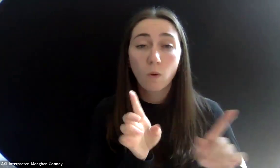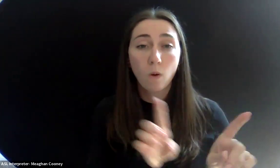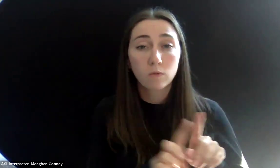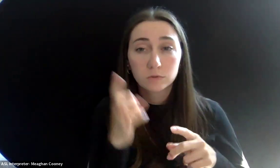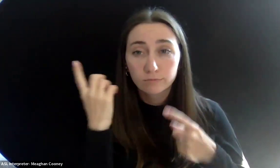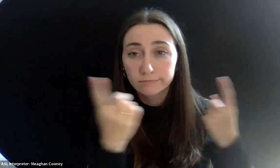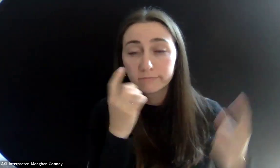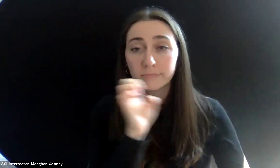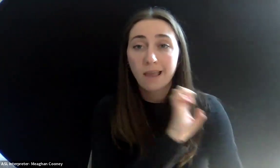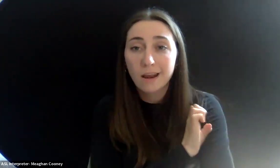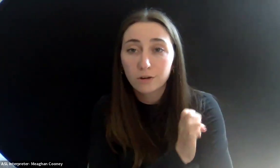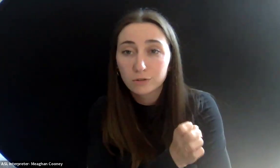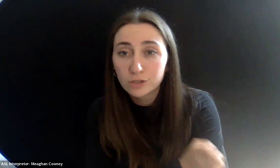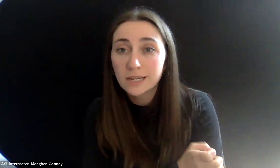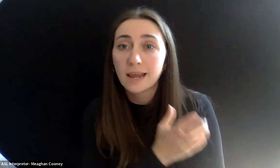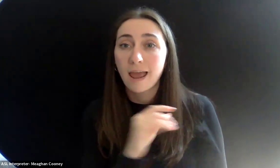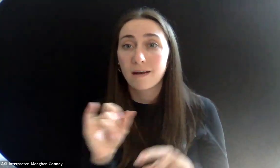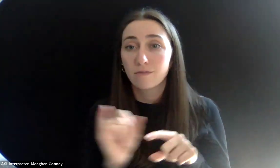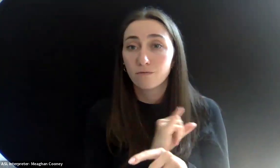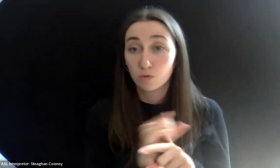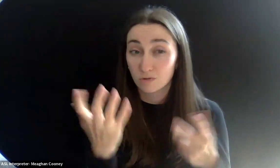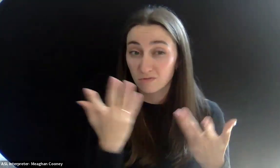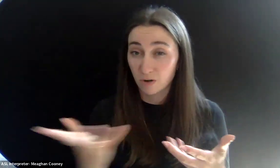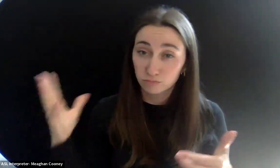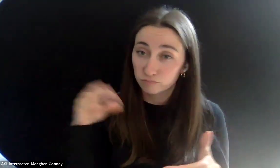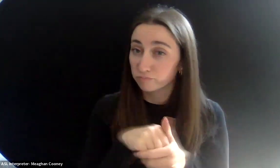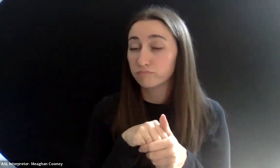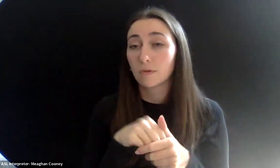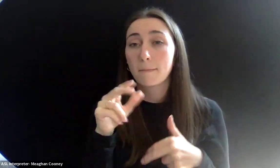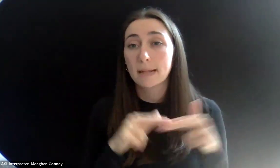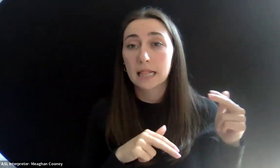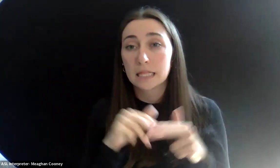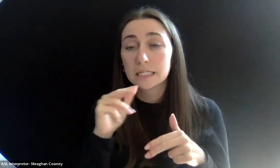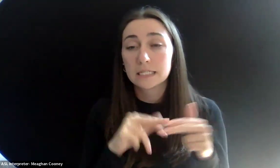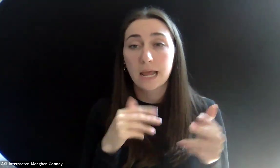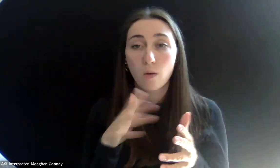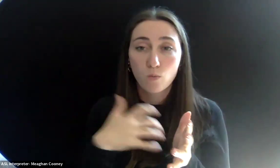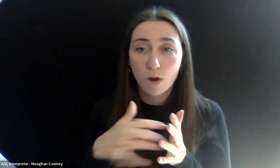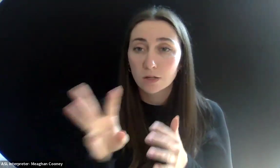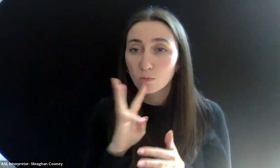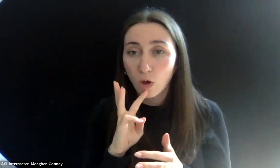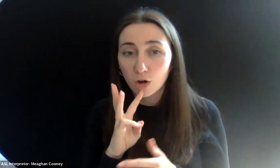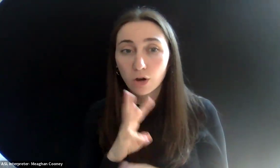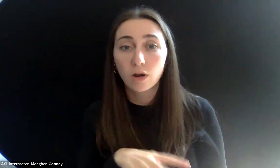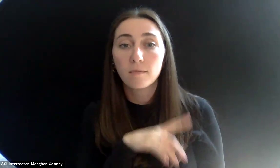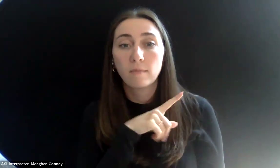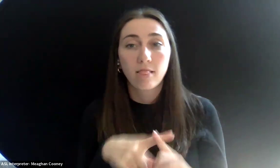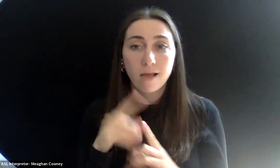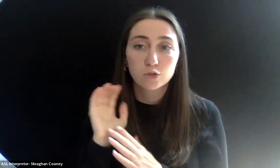infrastructure that has a building component and water, wastewater as well and coastal projects.